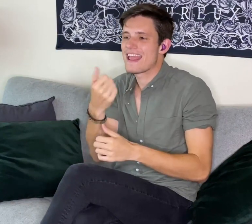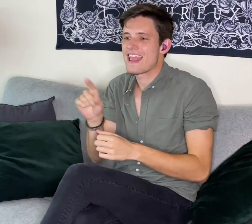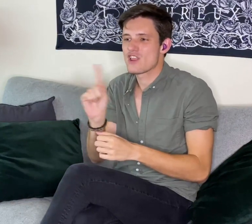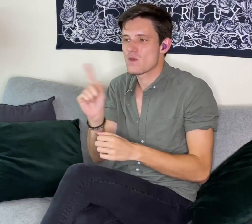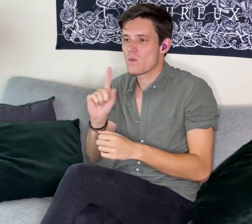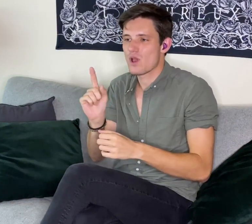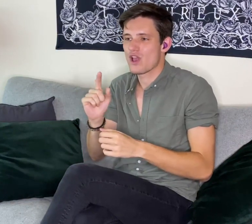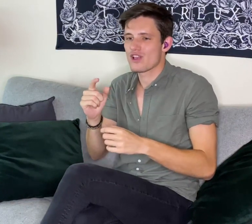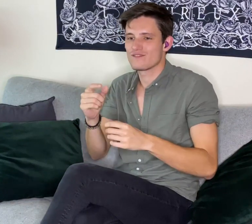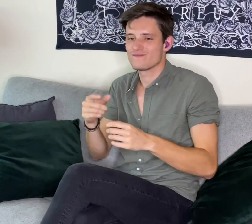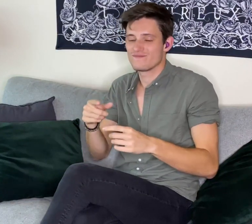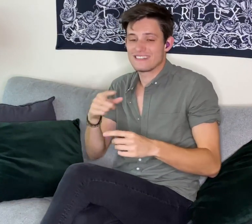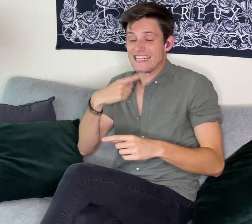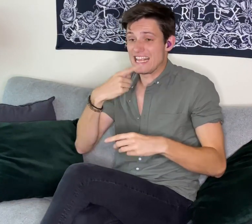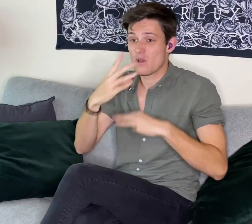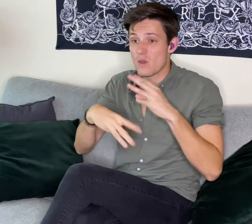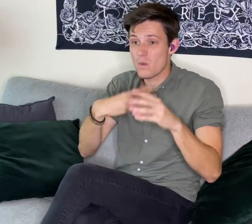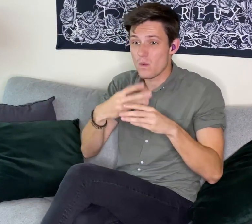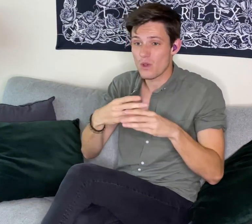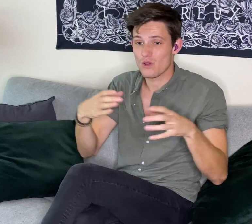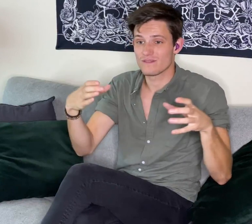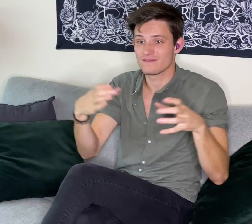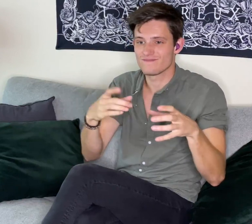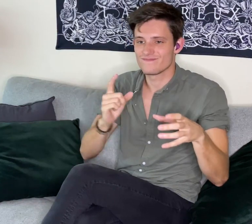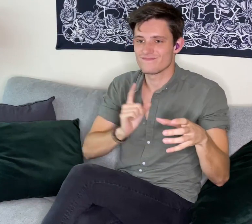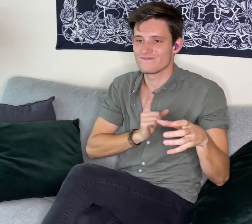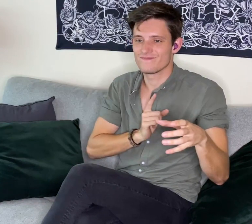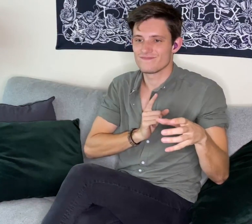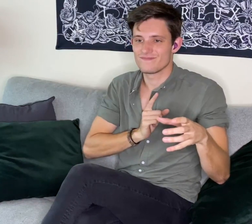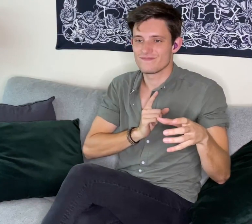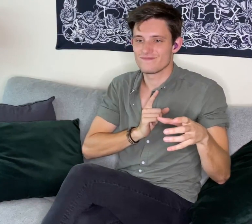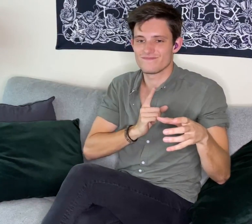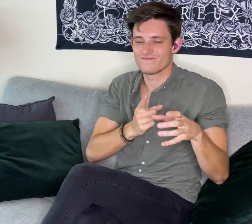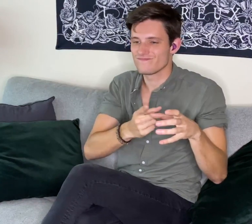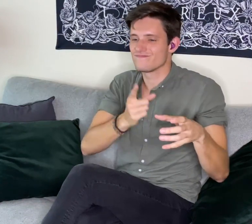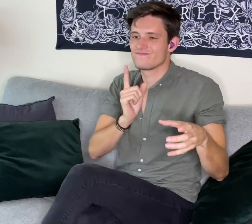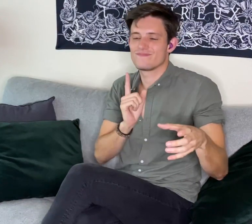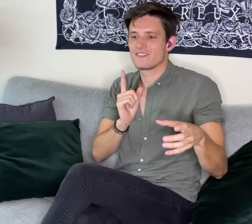belong anywhere. I didn’t belong in the hearing world.